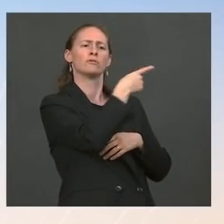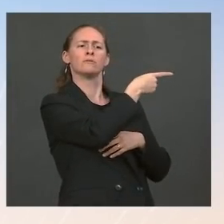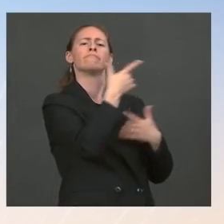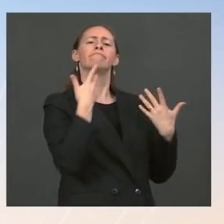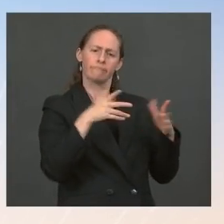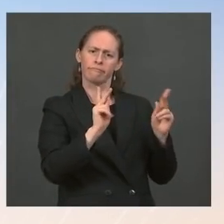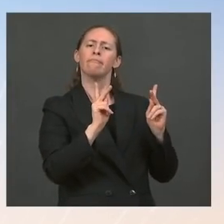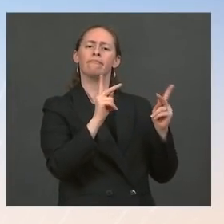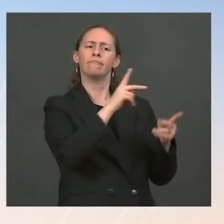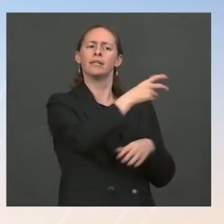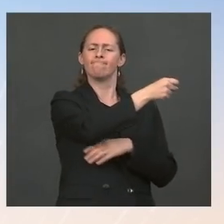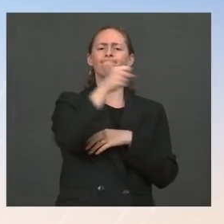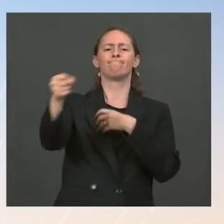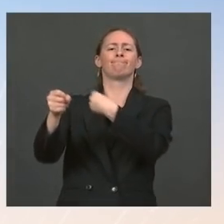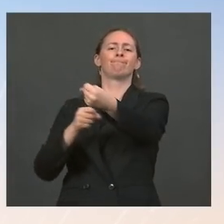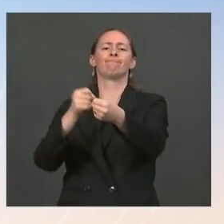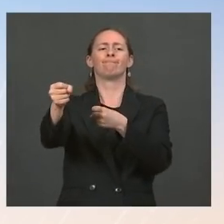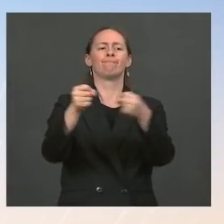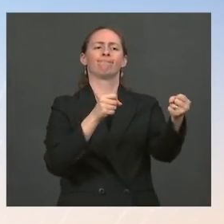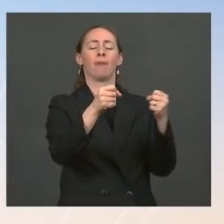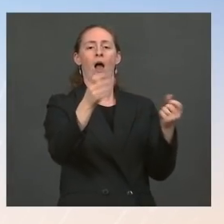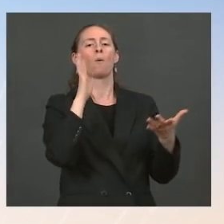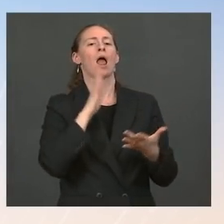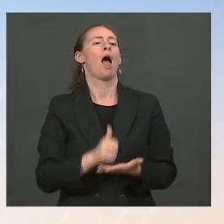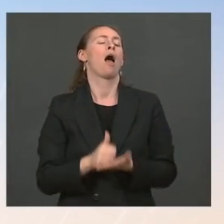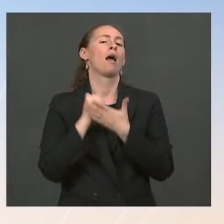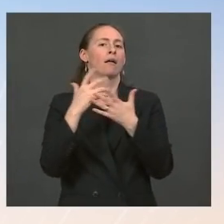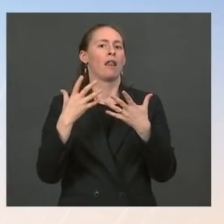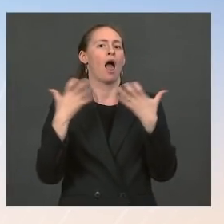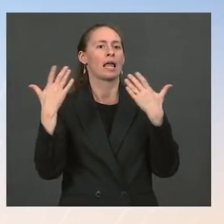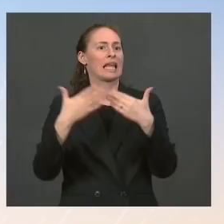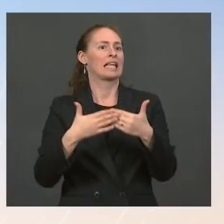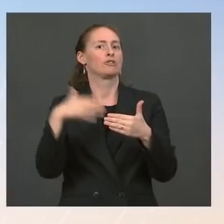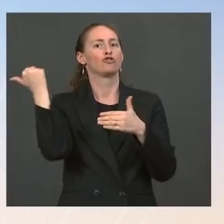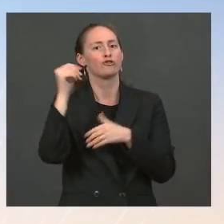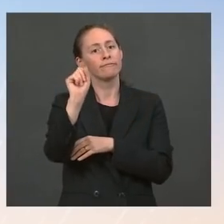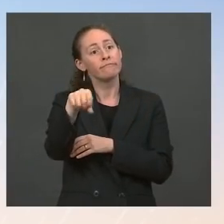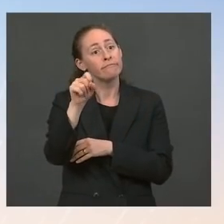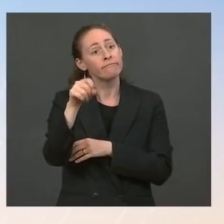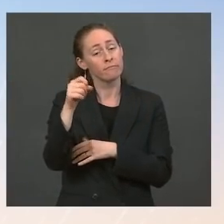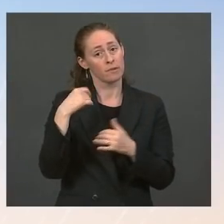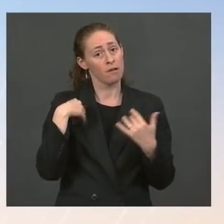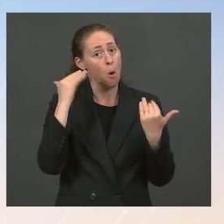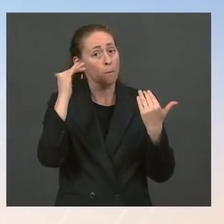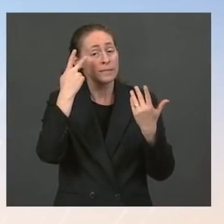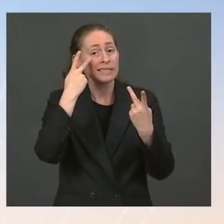That does make things easier, and that is what we would like to see moving forward. Go ahead. The Press: Thank you, Jen.